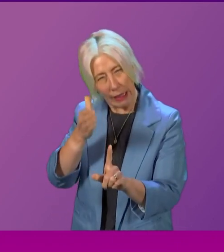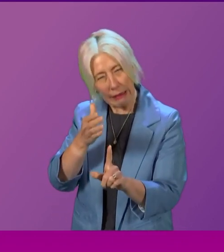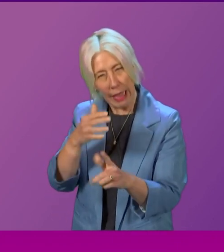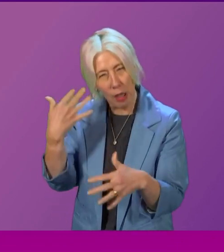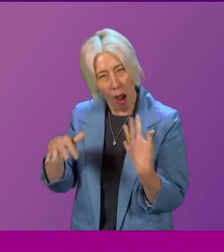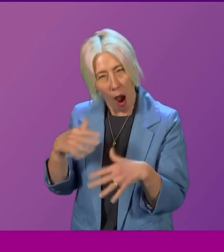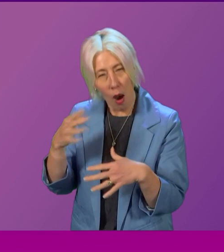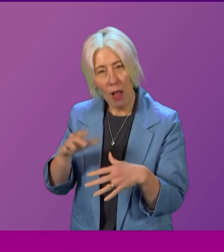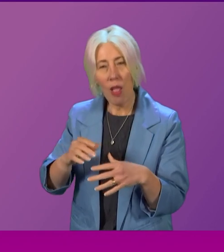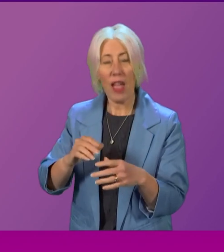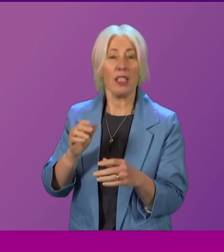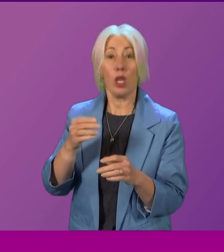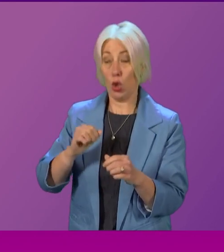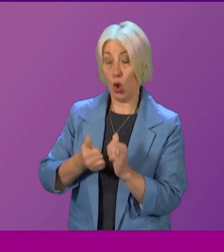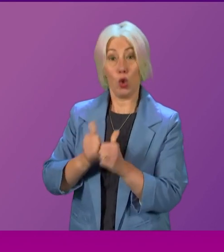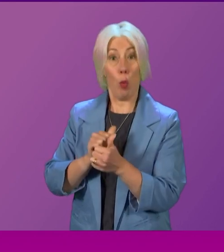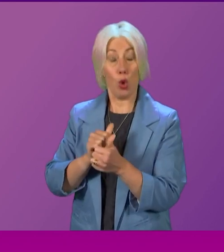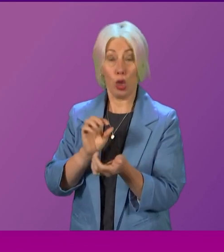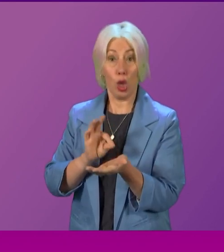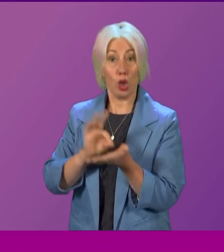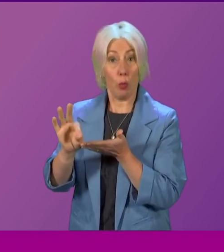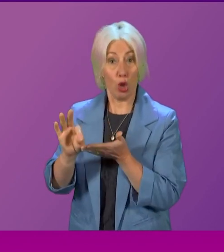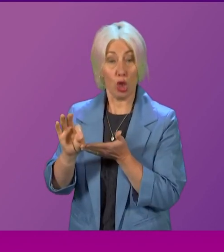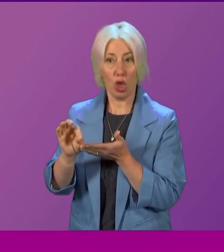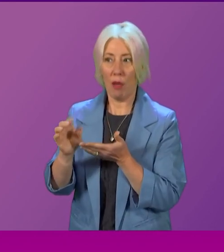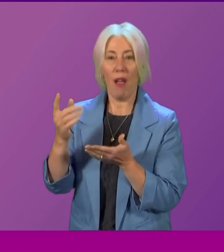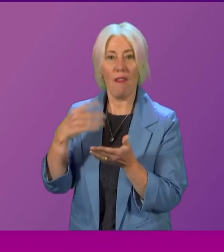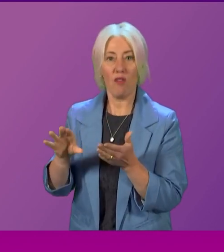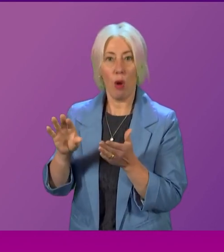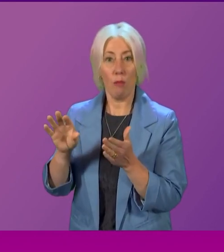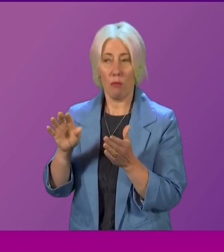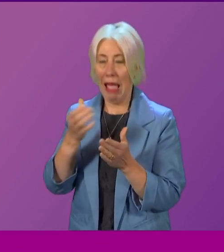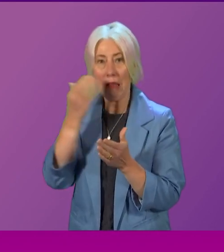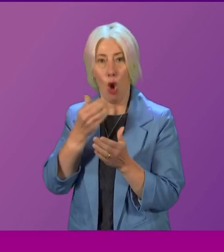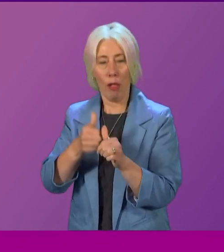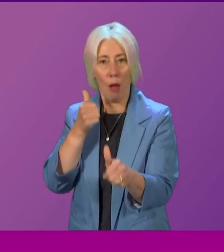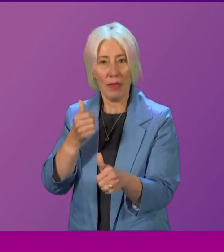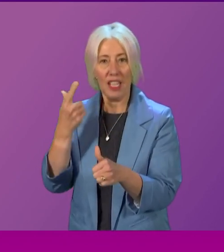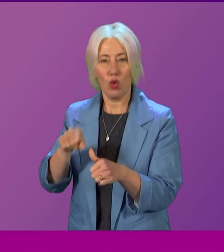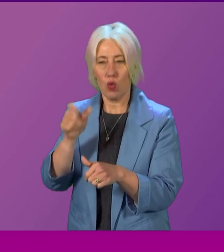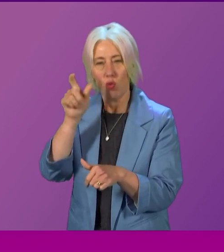sport sponsorship to vulnerable groups such as young people and those in recovery.